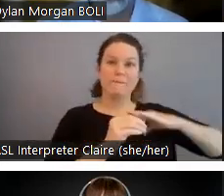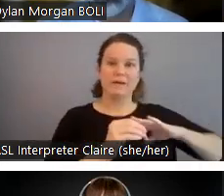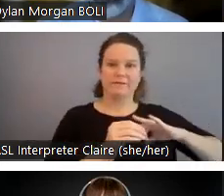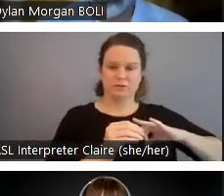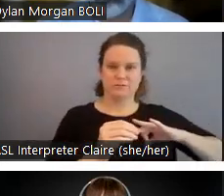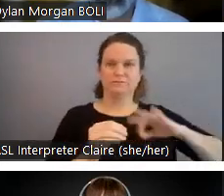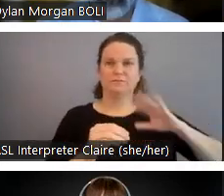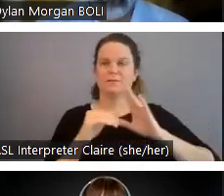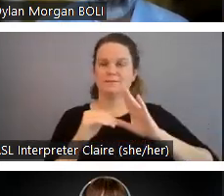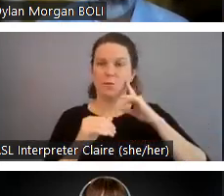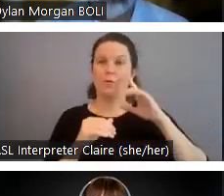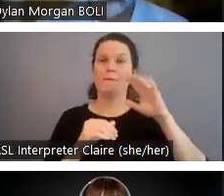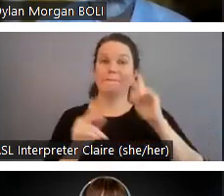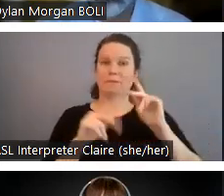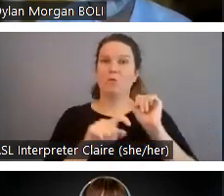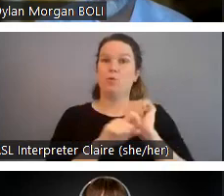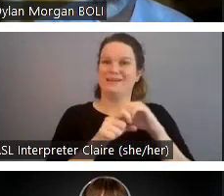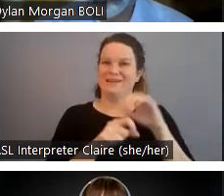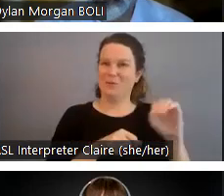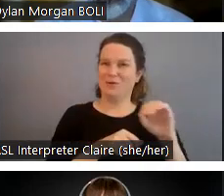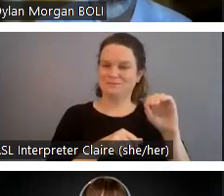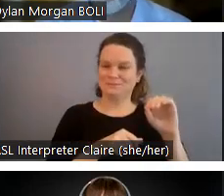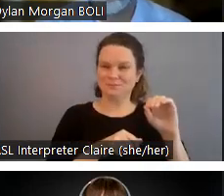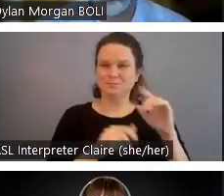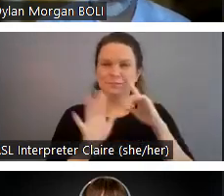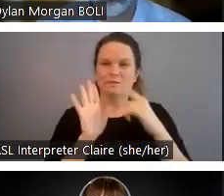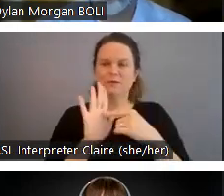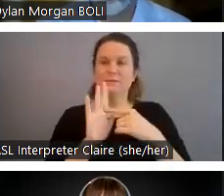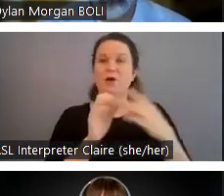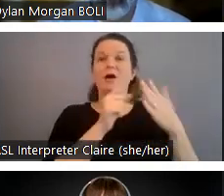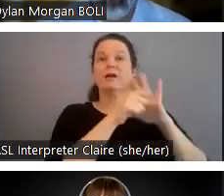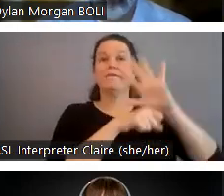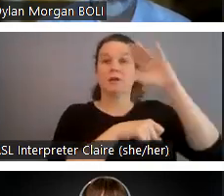employees. You know, for example, a